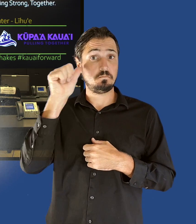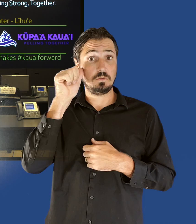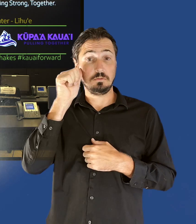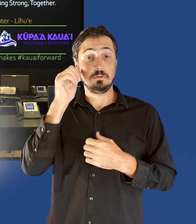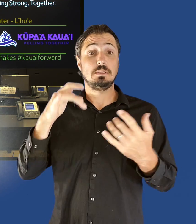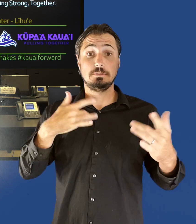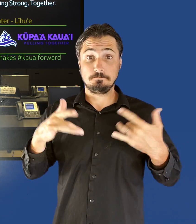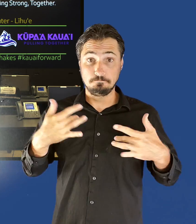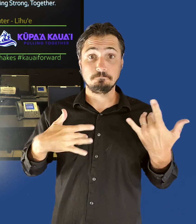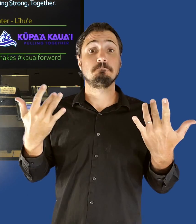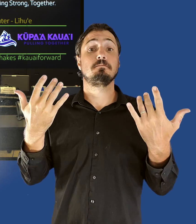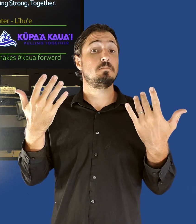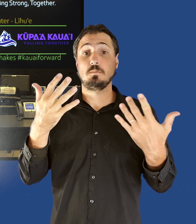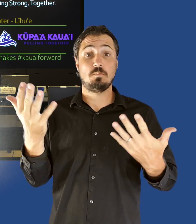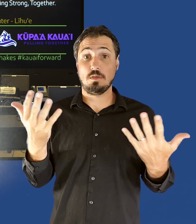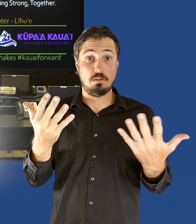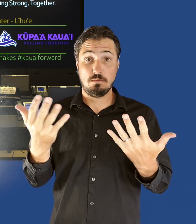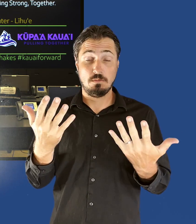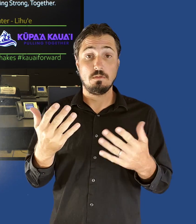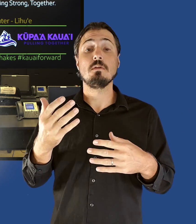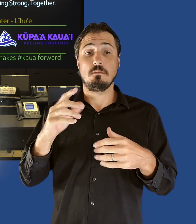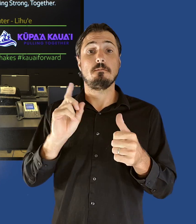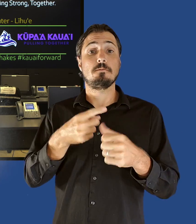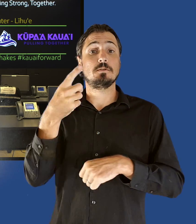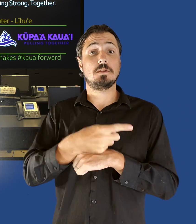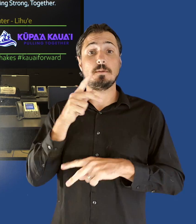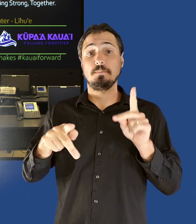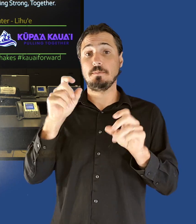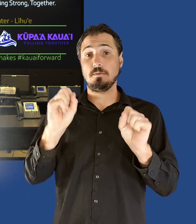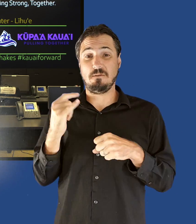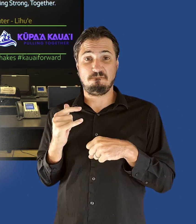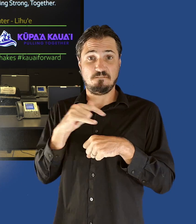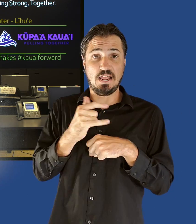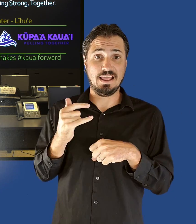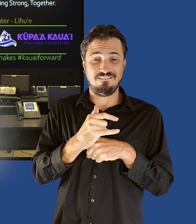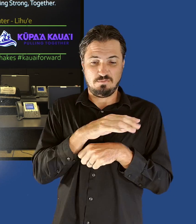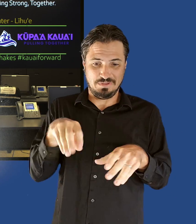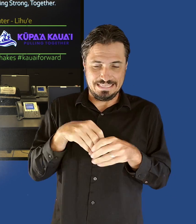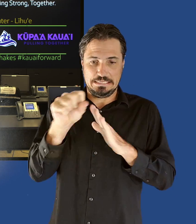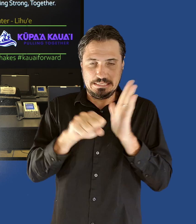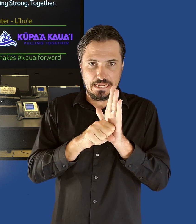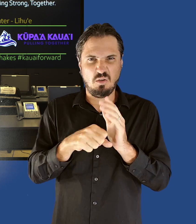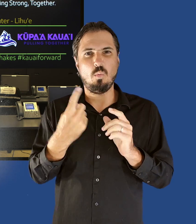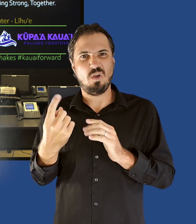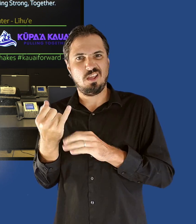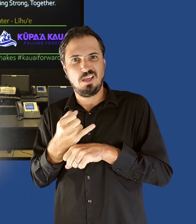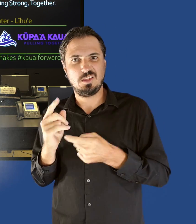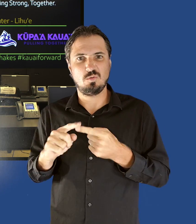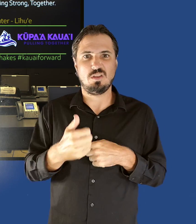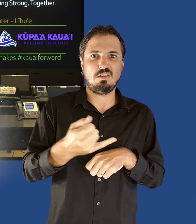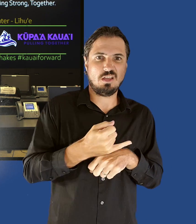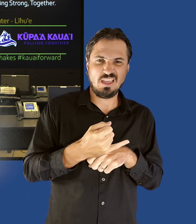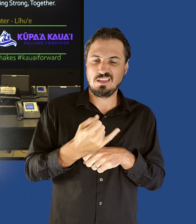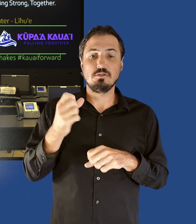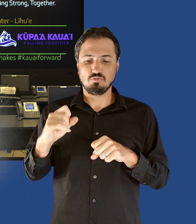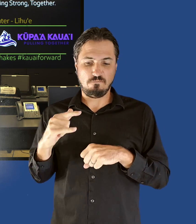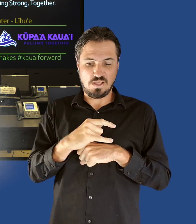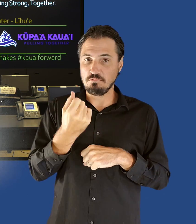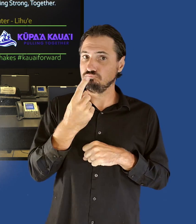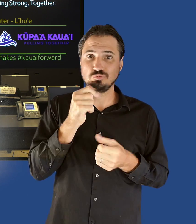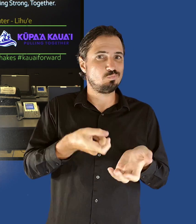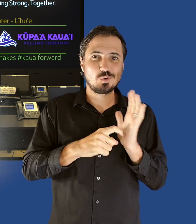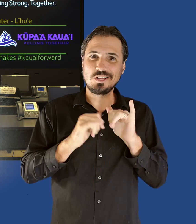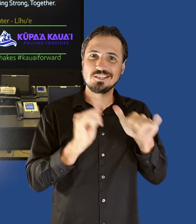Yesterday we reached a major milestone here in Hawai‘i as it was the first day that interisland travelers could fly within the state without being subject to a 14-day quarantine.